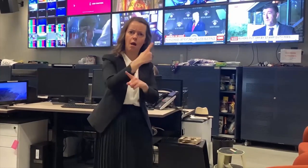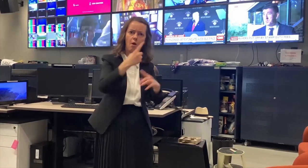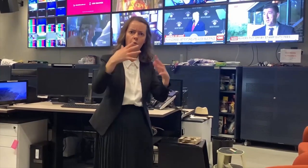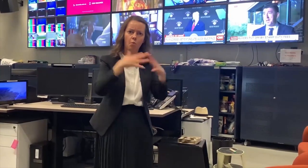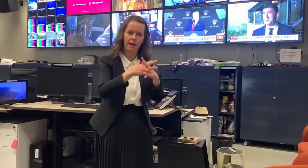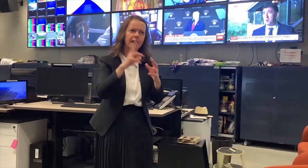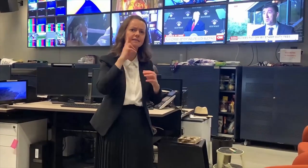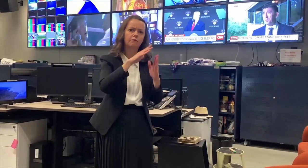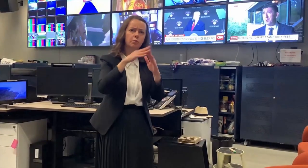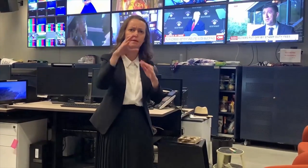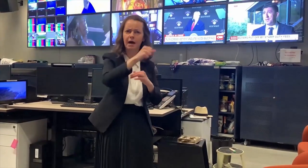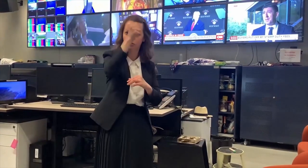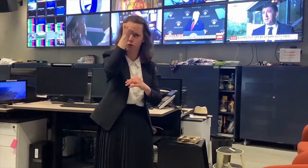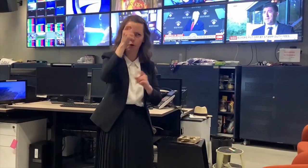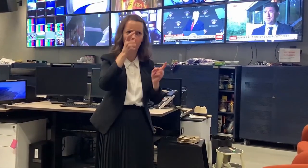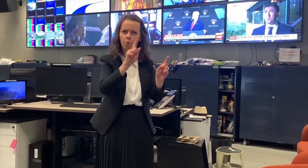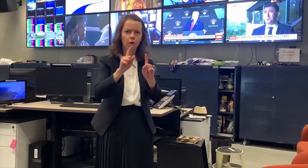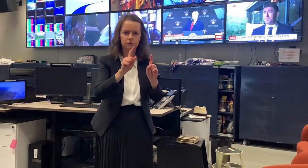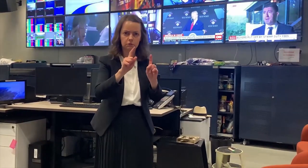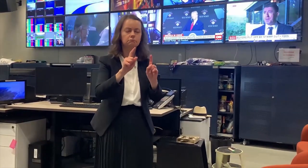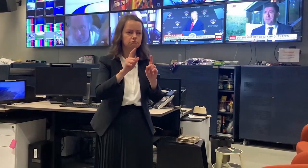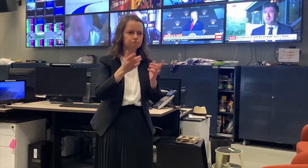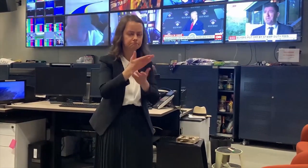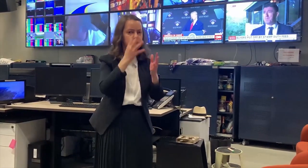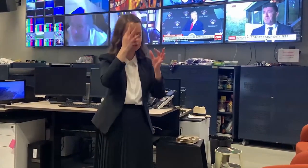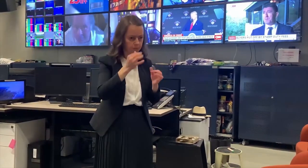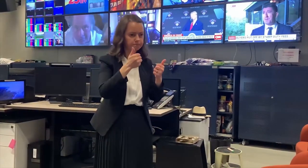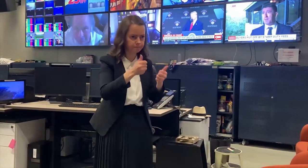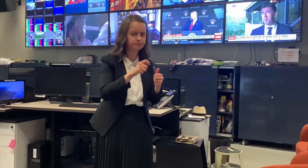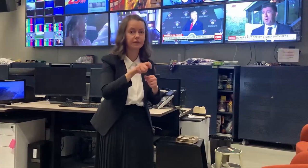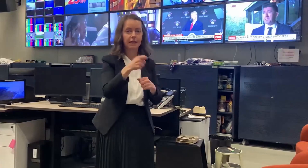week - news that is essential for the Deaf community.